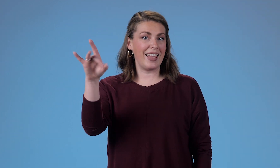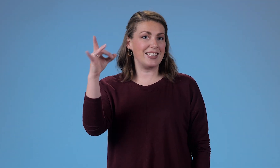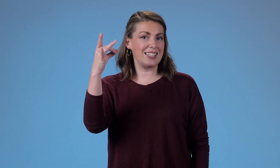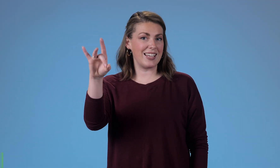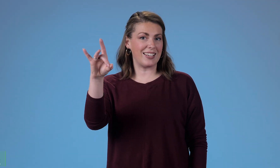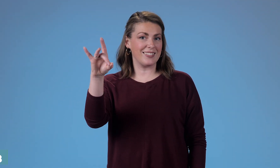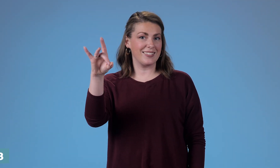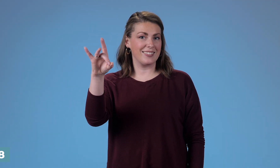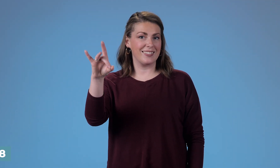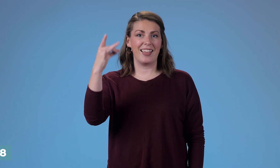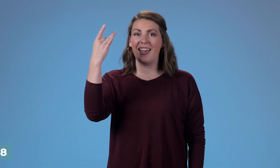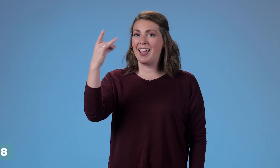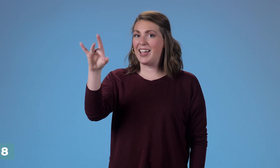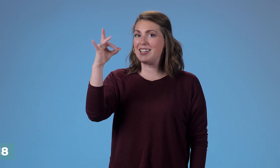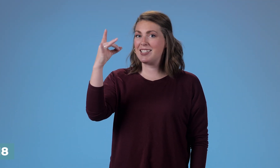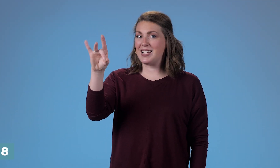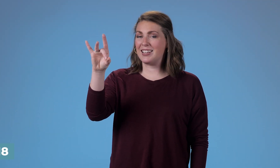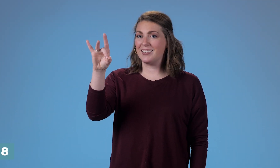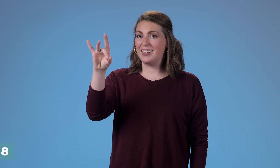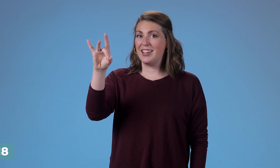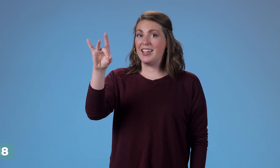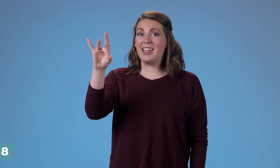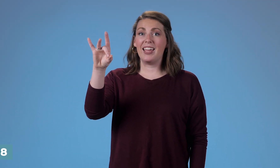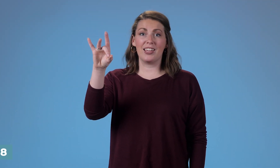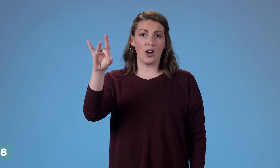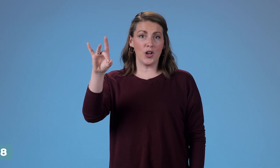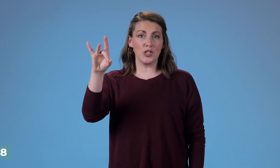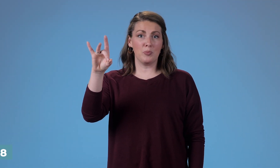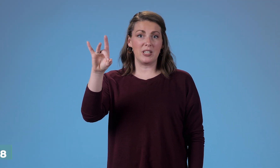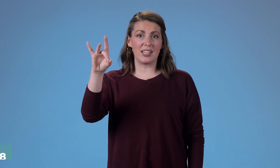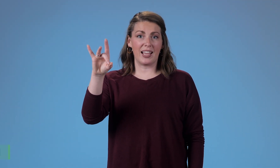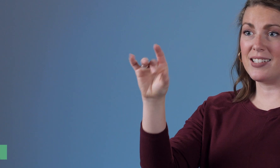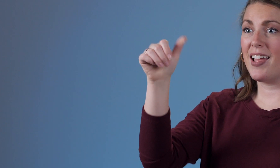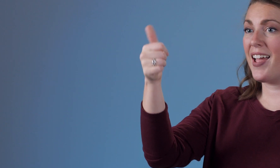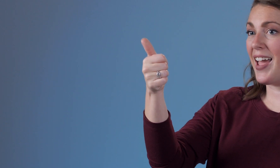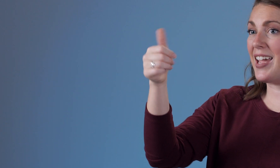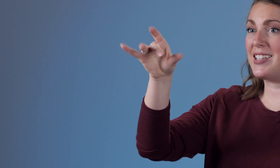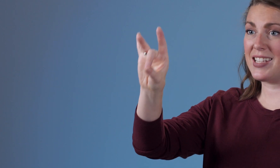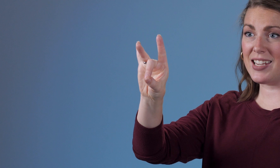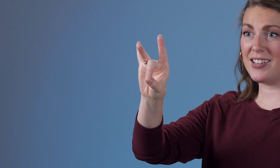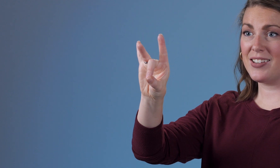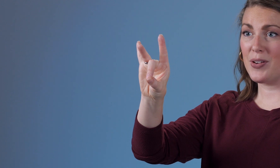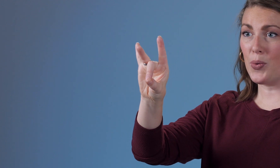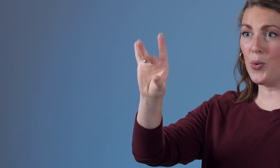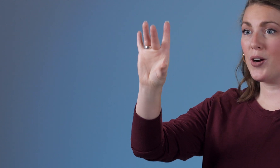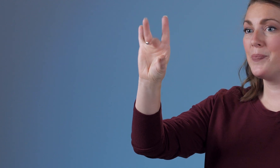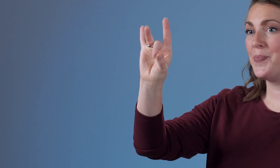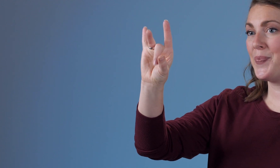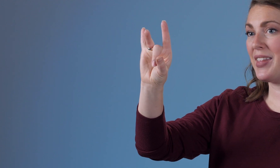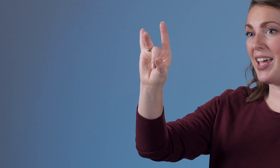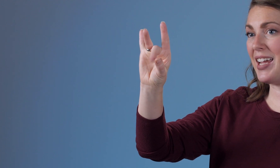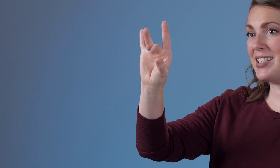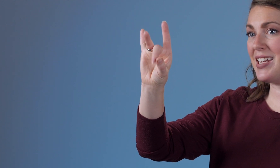'Eighteen, eighteen it can also be signed 'eighteen, or eighteen,